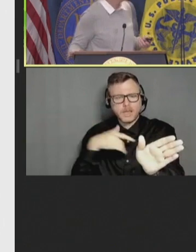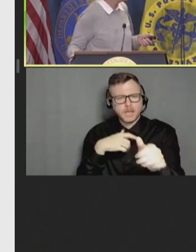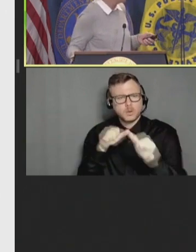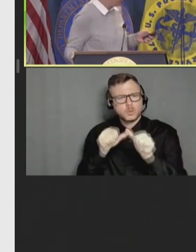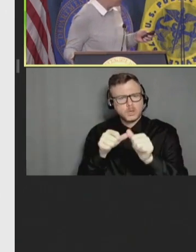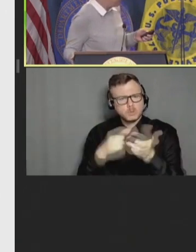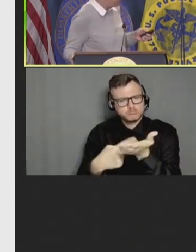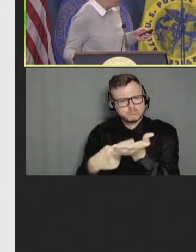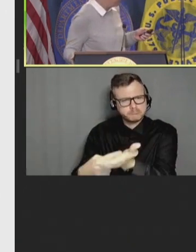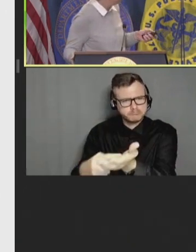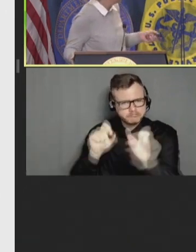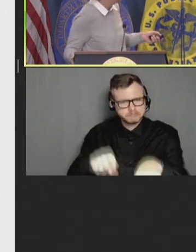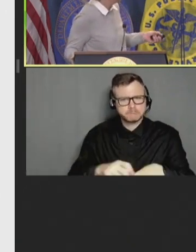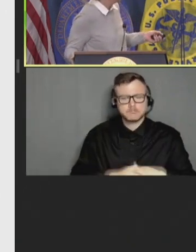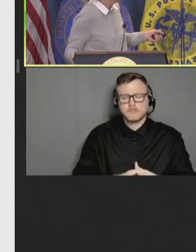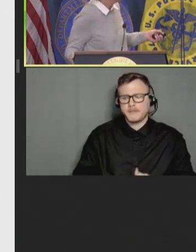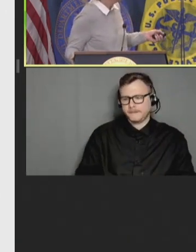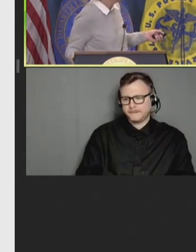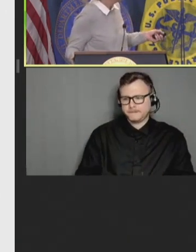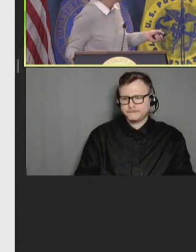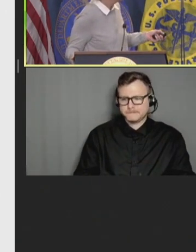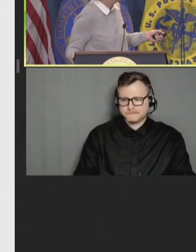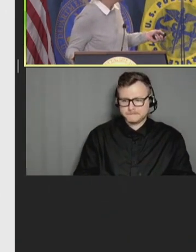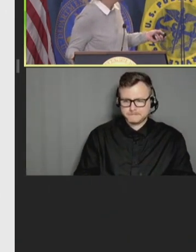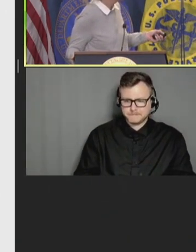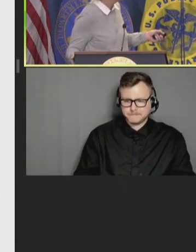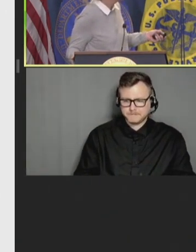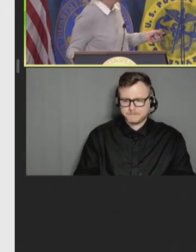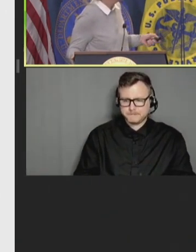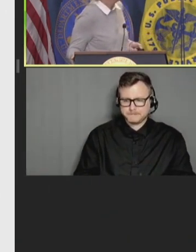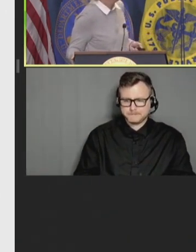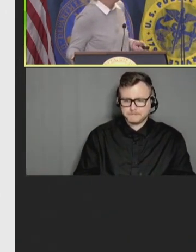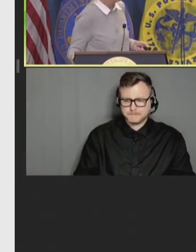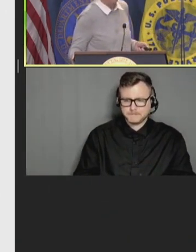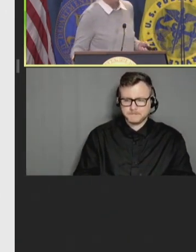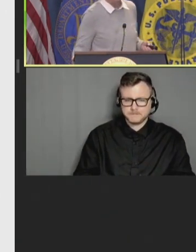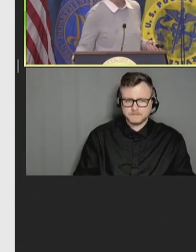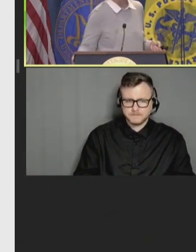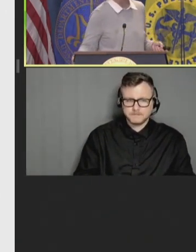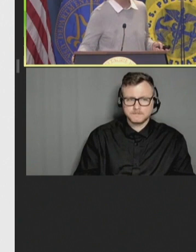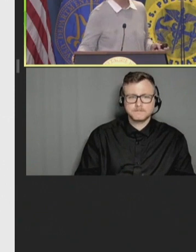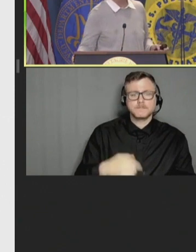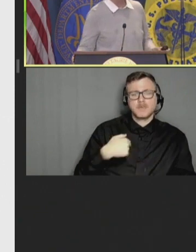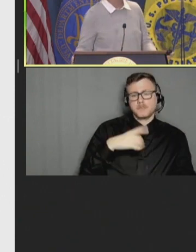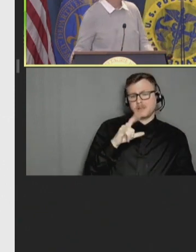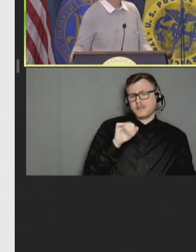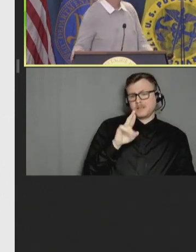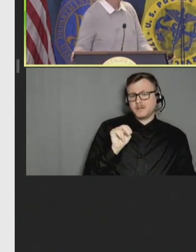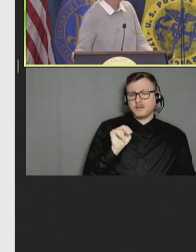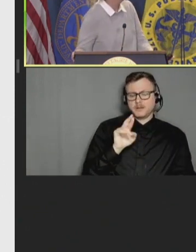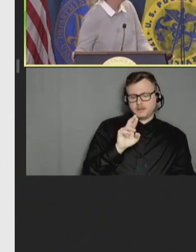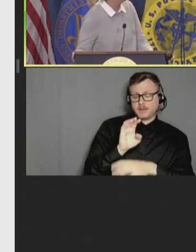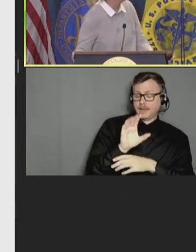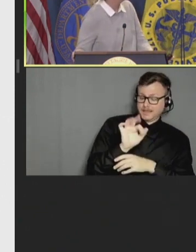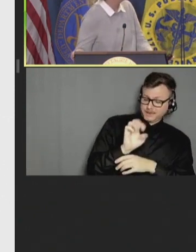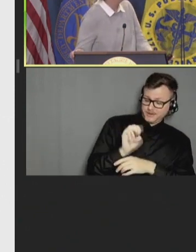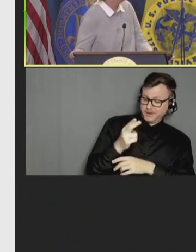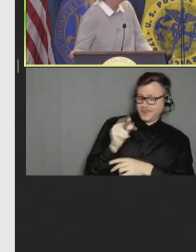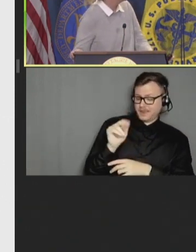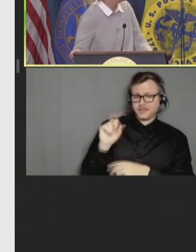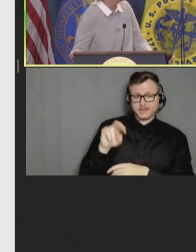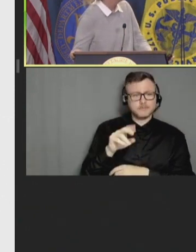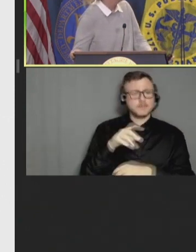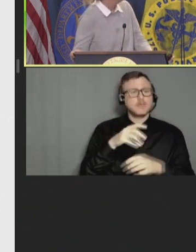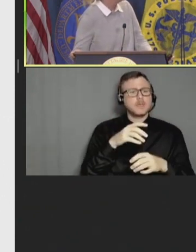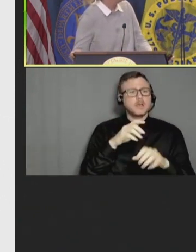So, let's see. I'm Claire Hannan from the Association of Immunization Managers. We